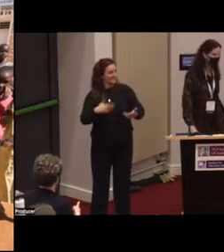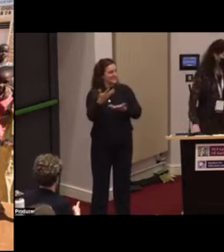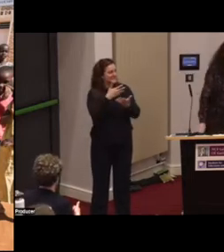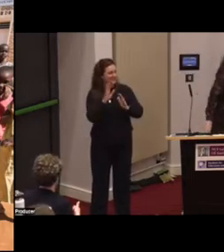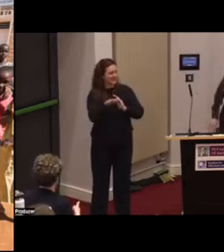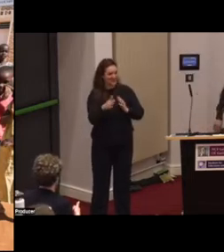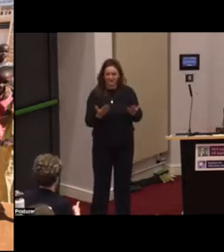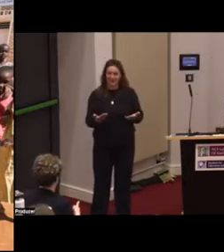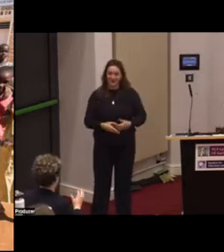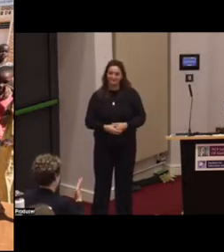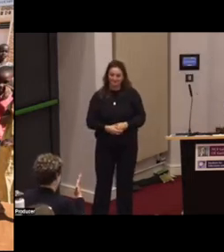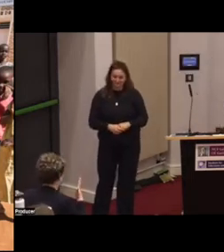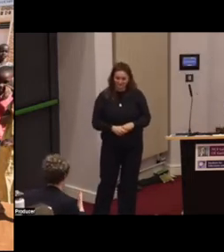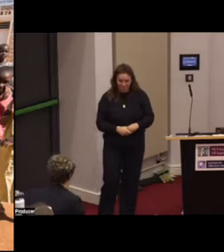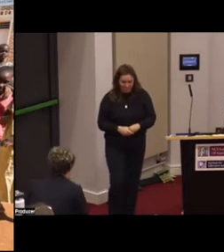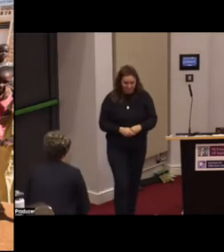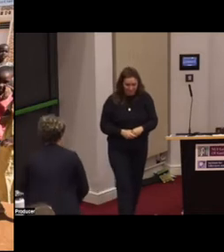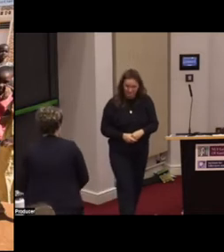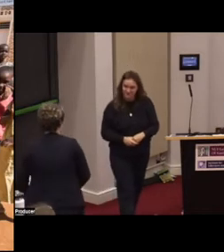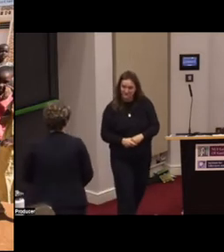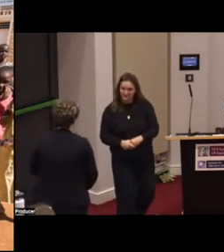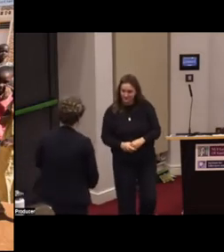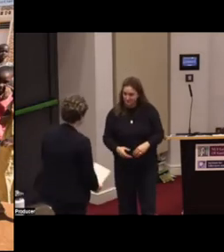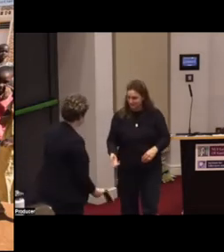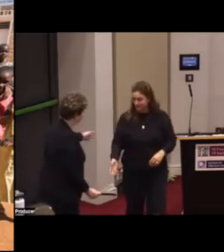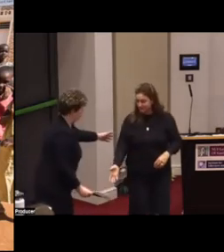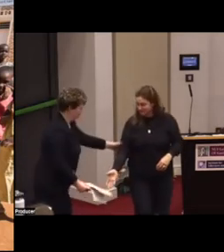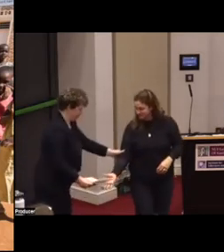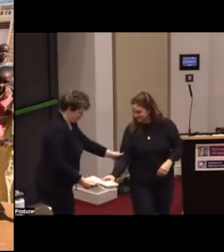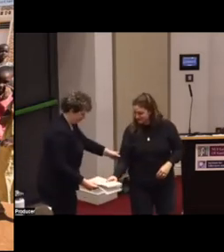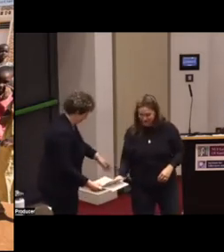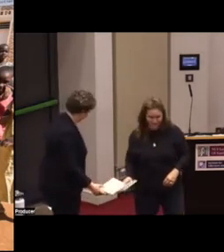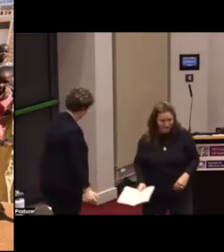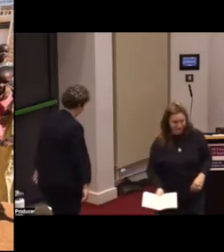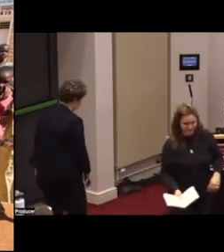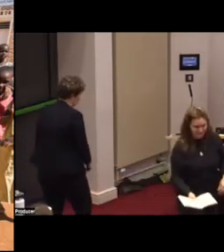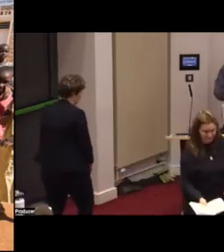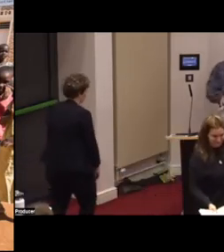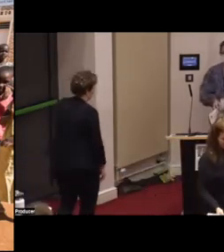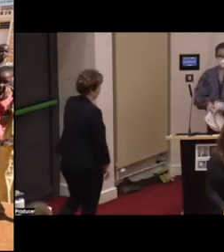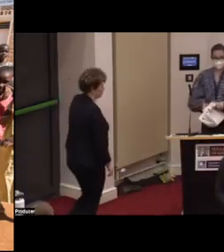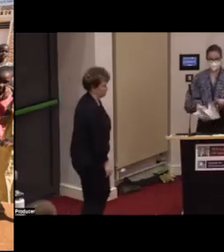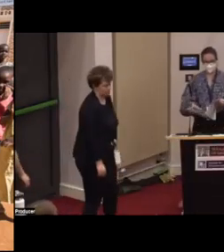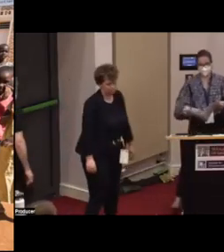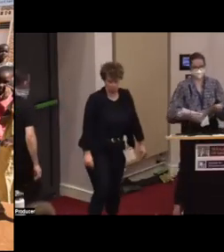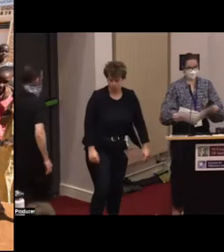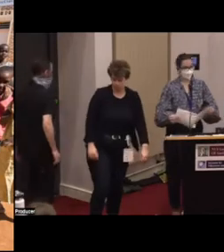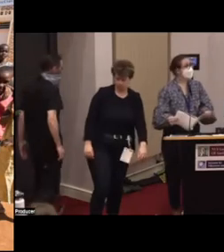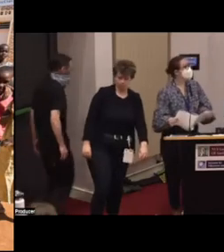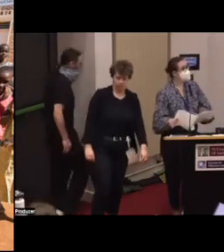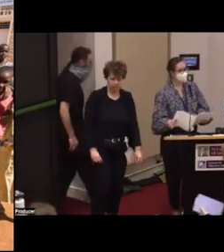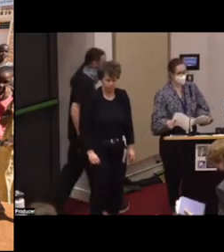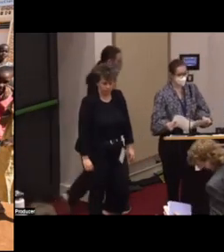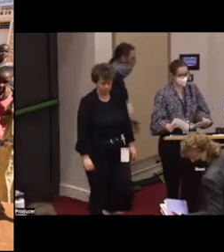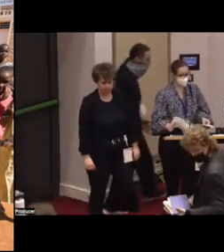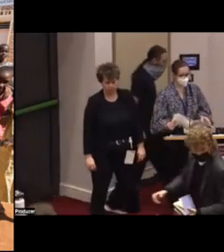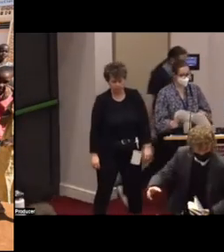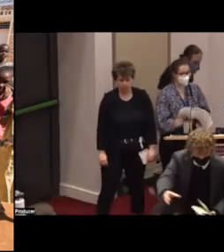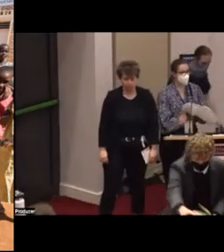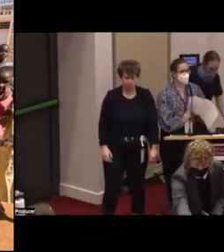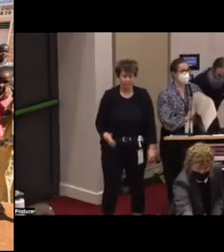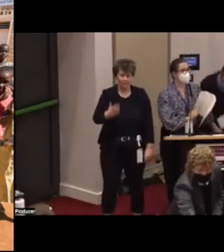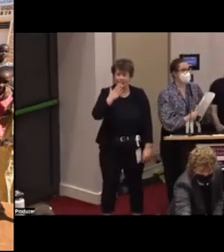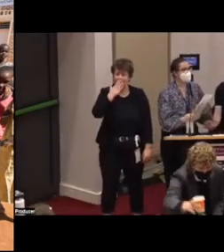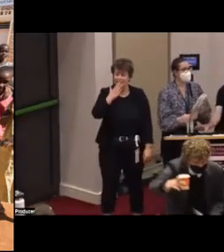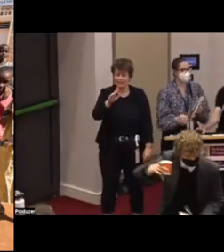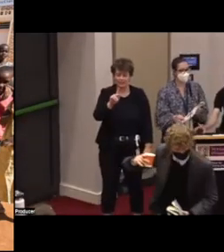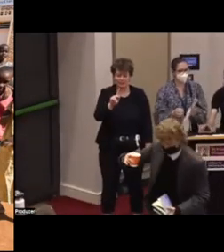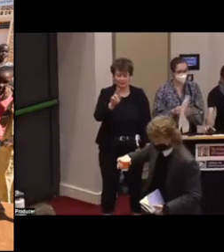you. Eilinóir Flynn: Thank you so much, that was really fascinating and I